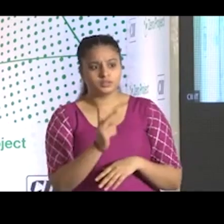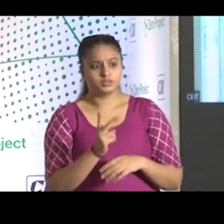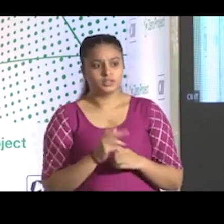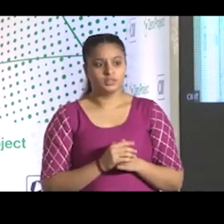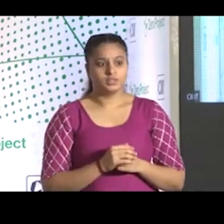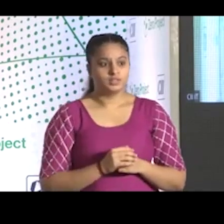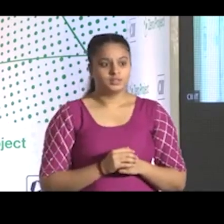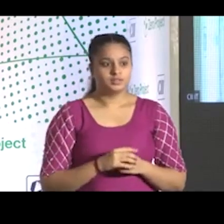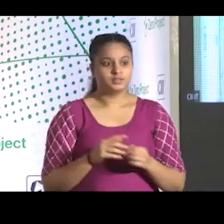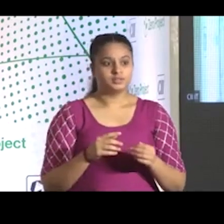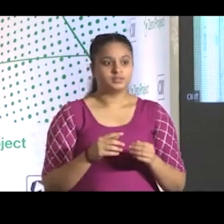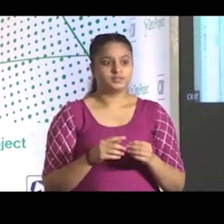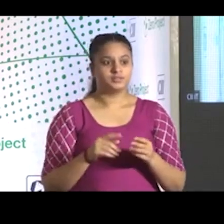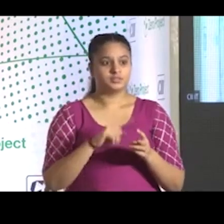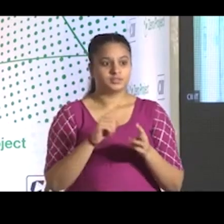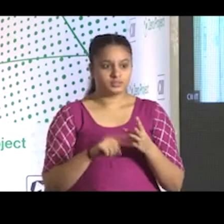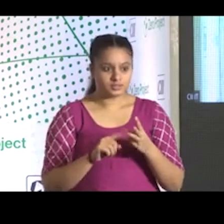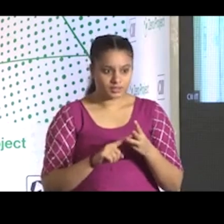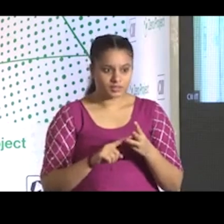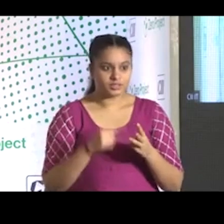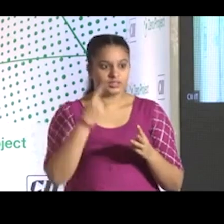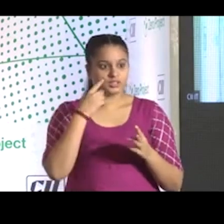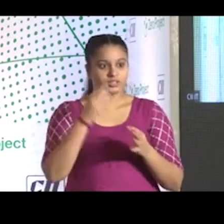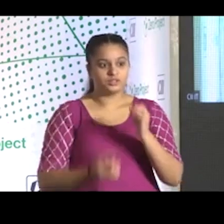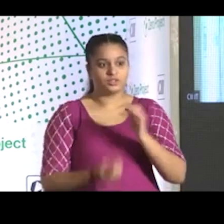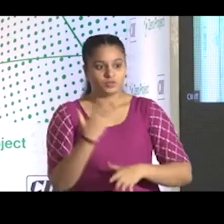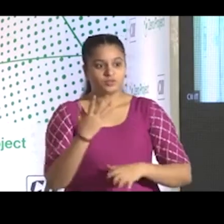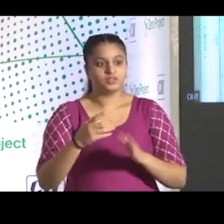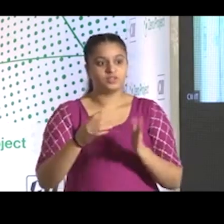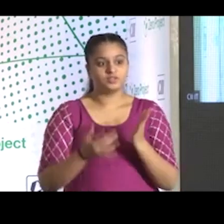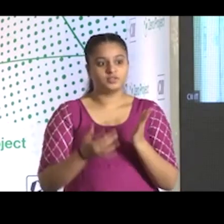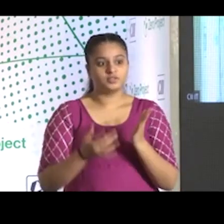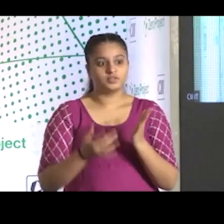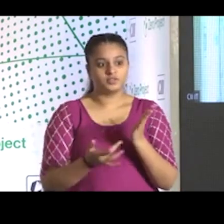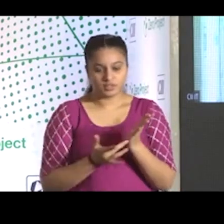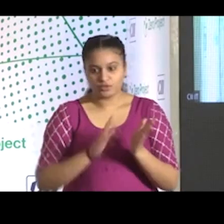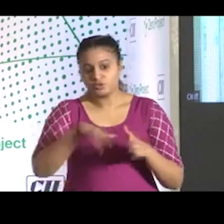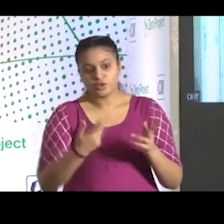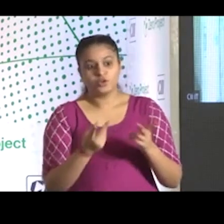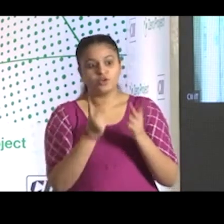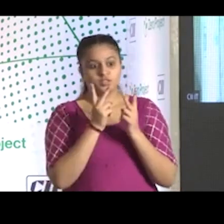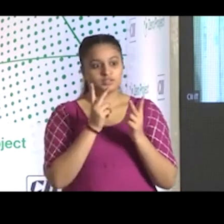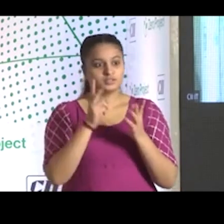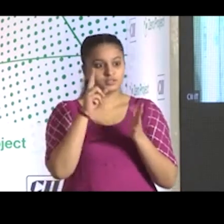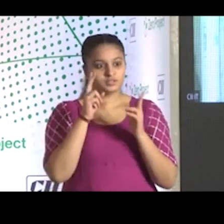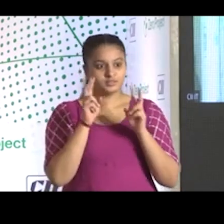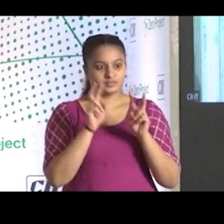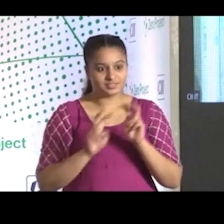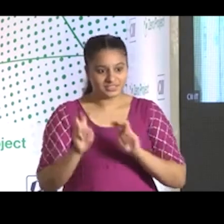technologies in job creation. So job creation, vocational training is a lot based